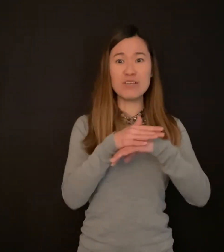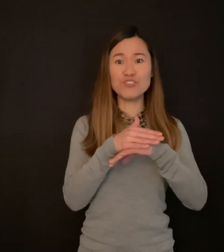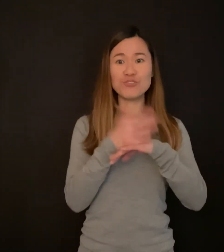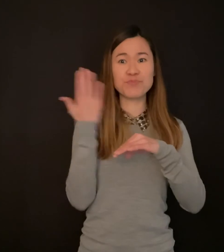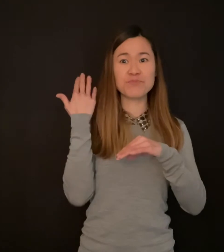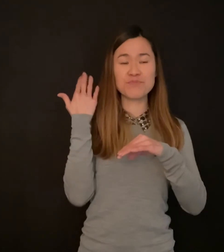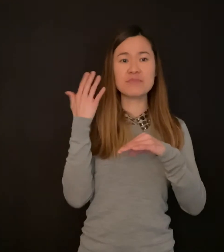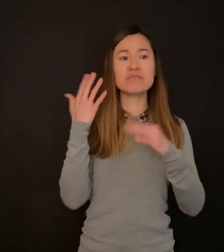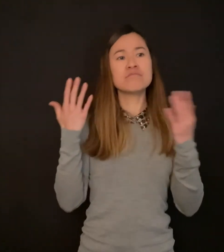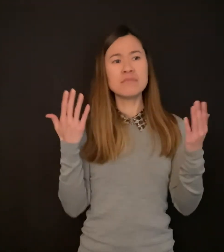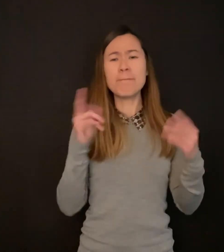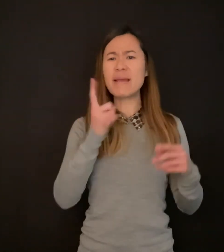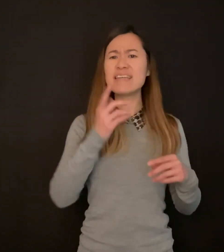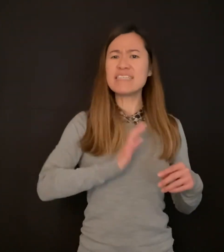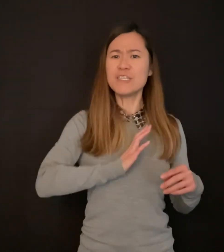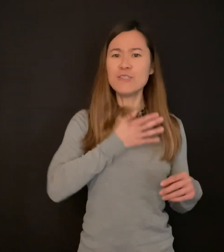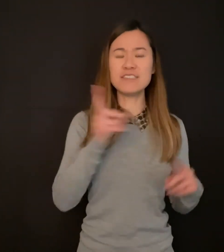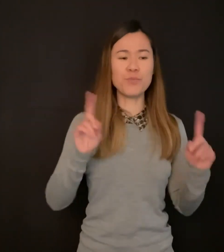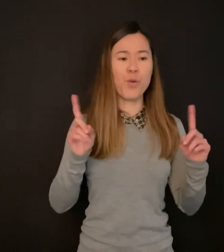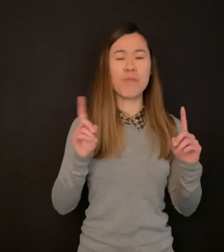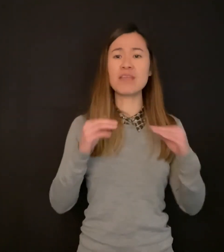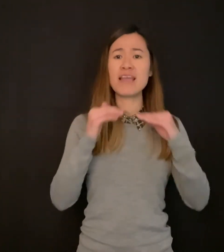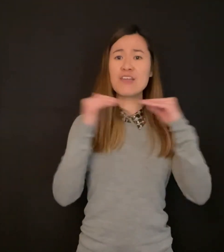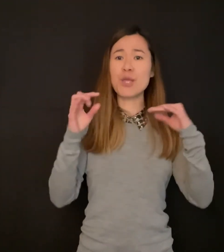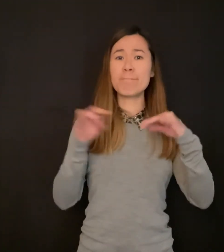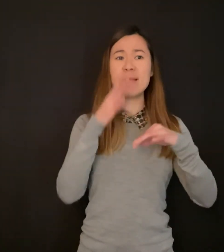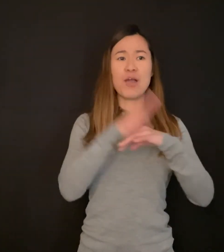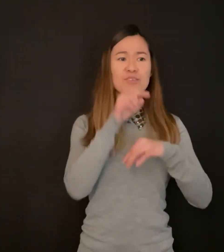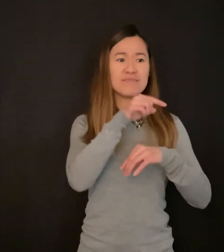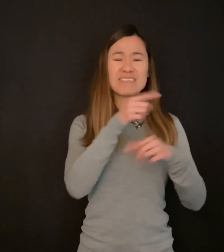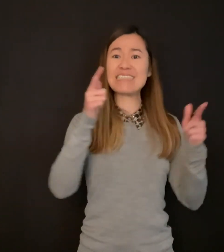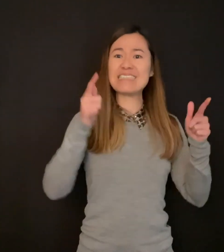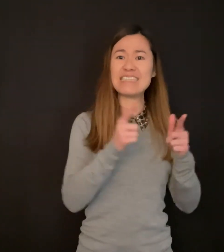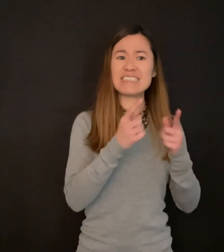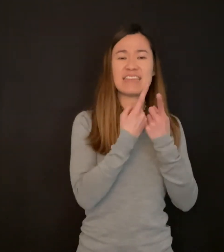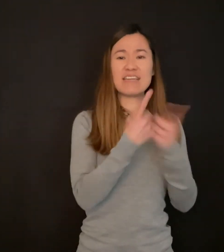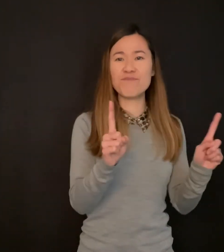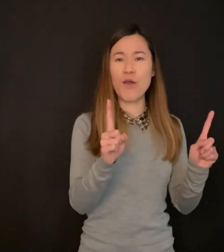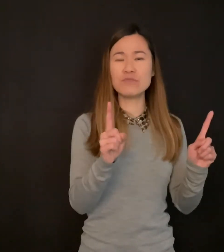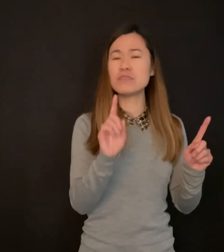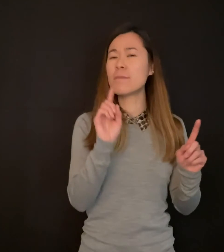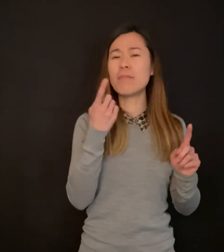So in the past they organised everything for the wedding. Then people